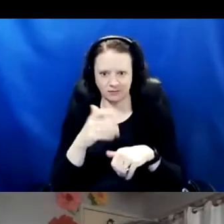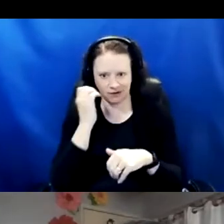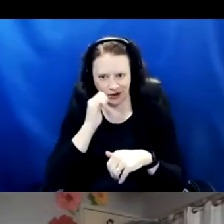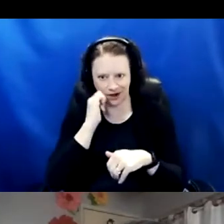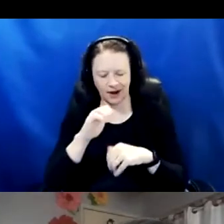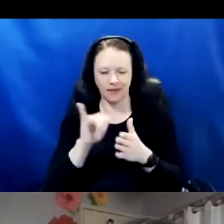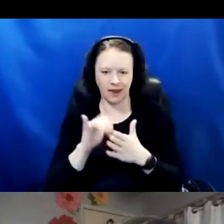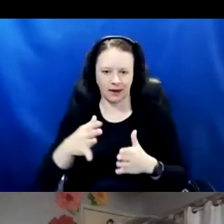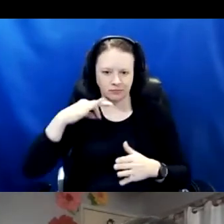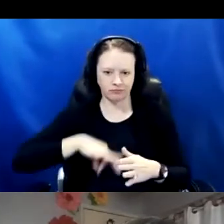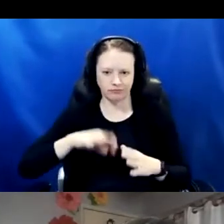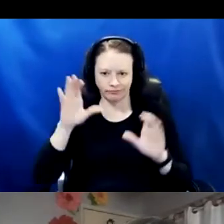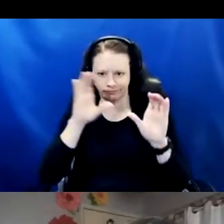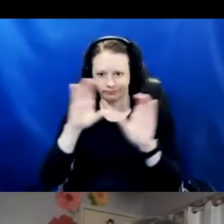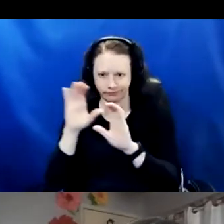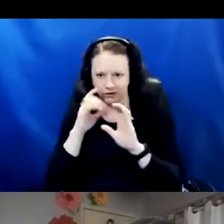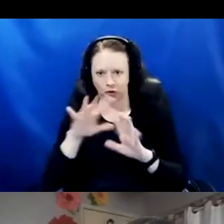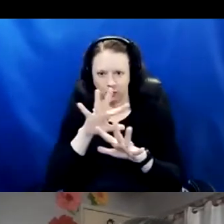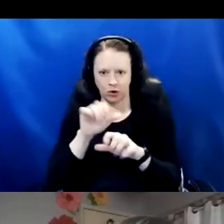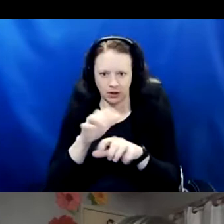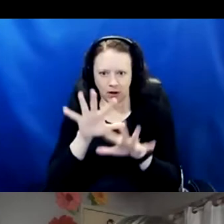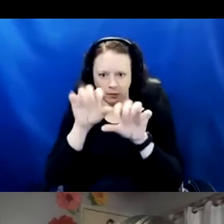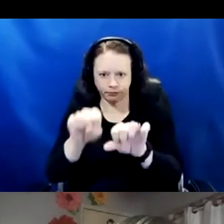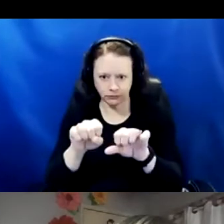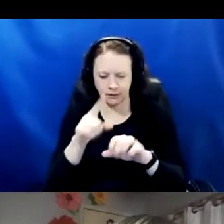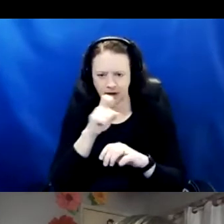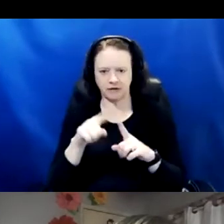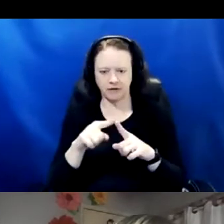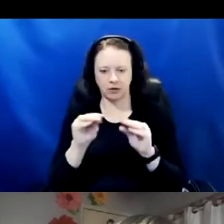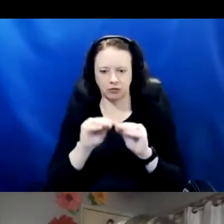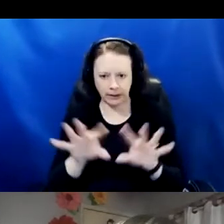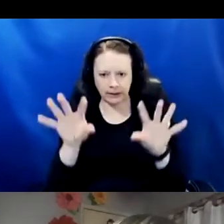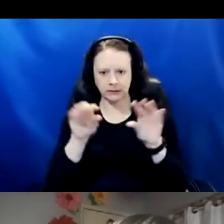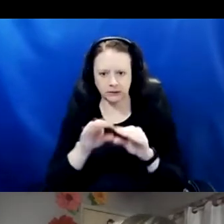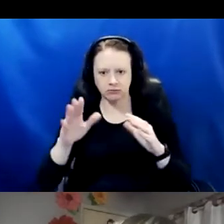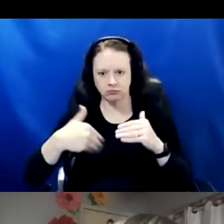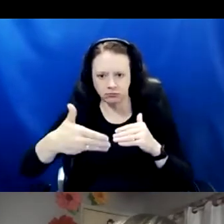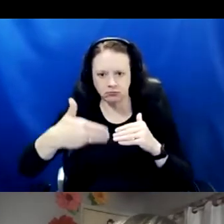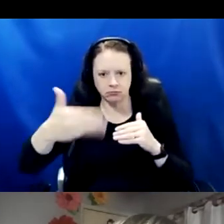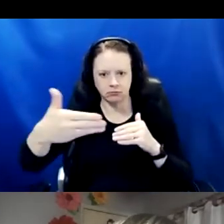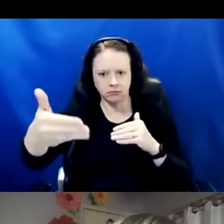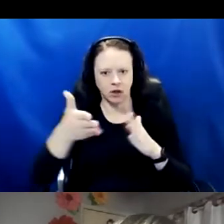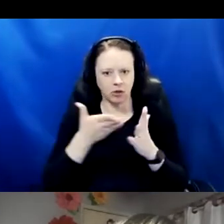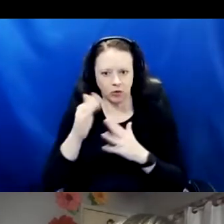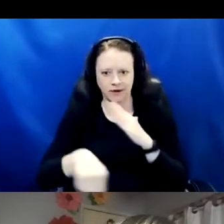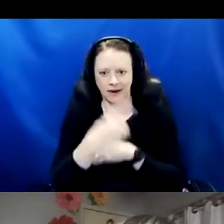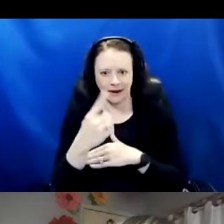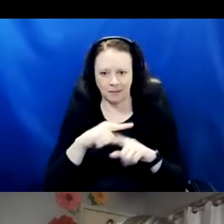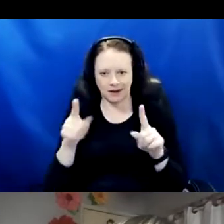when looking for an available appointment because they are released throughout the day, and there's no real, like nobody's telling you